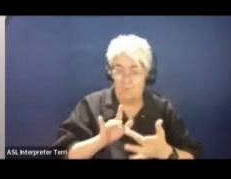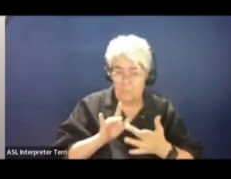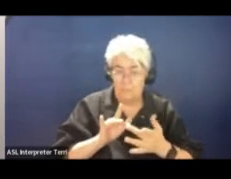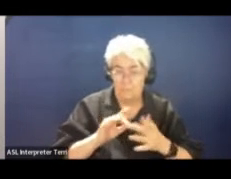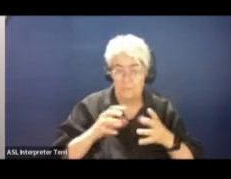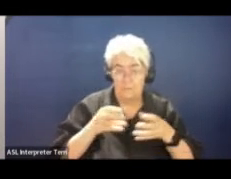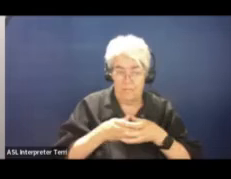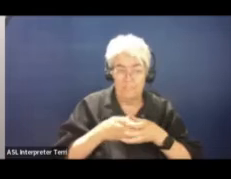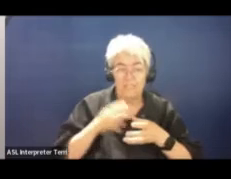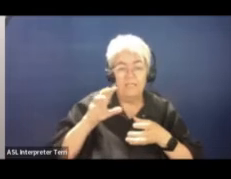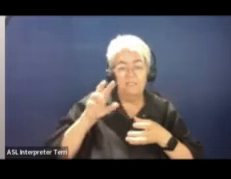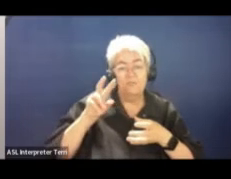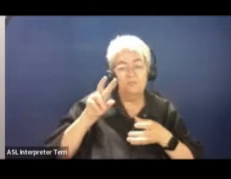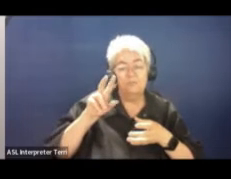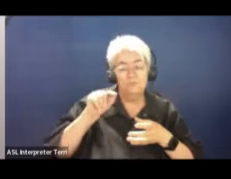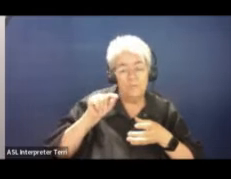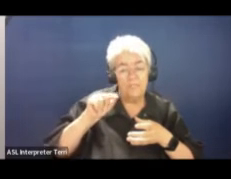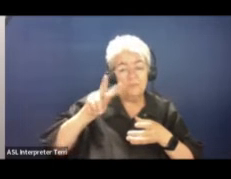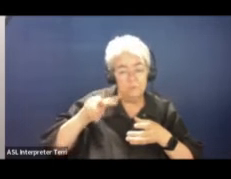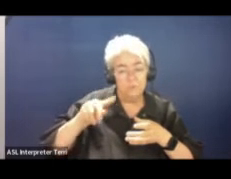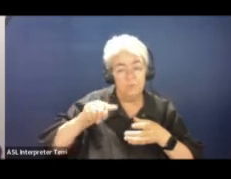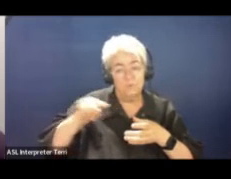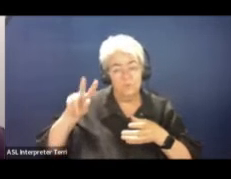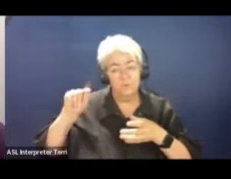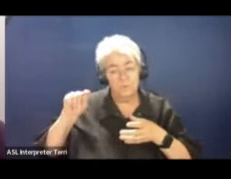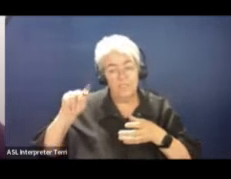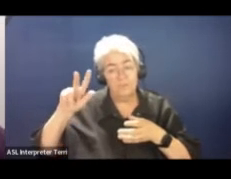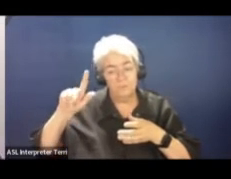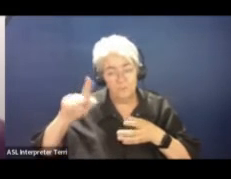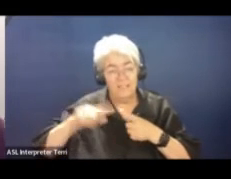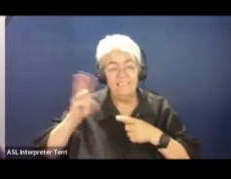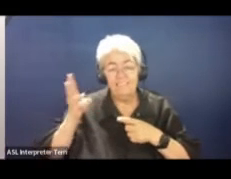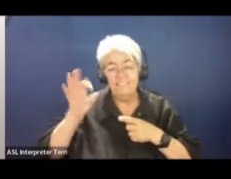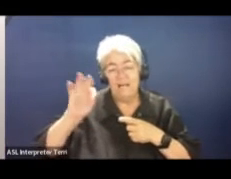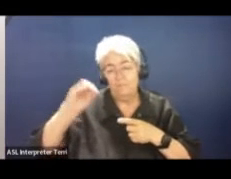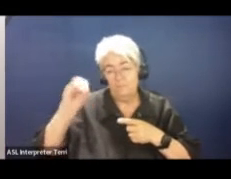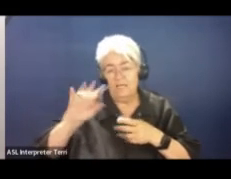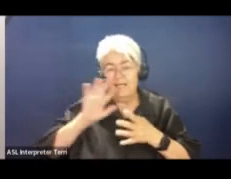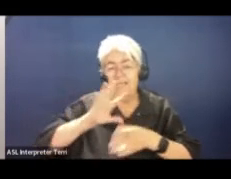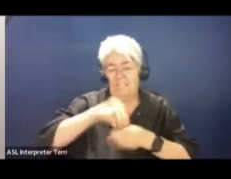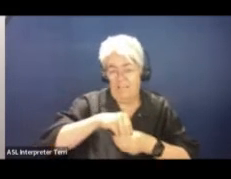69% engagement. And engagement means that after intake, the